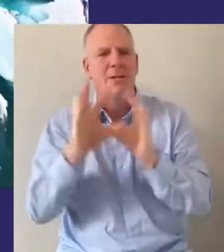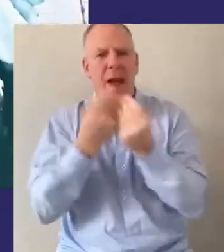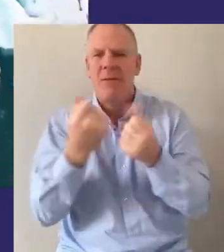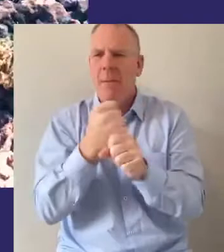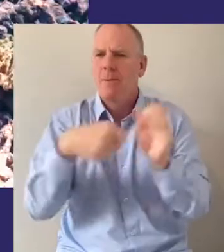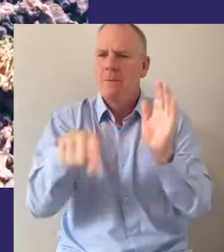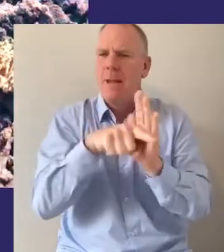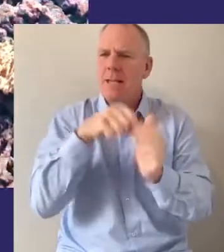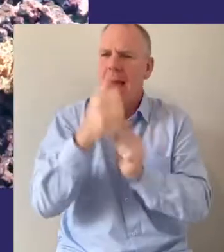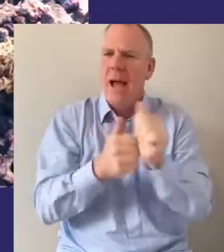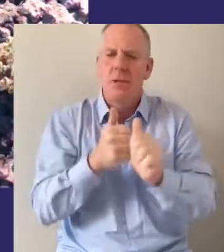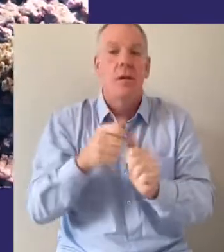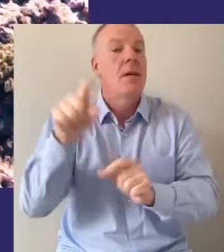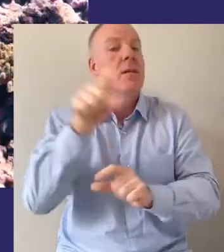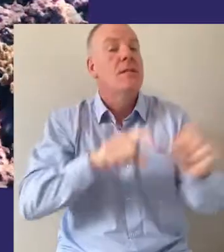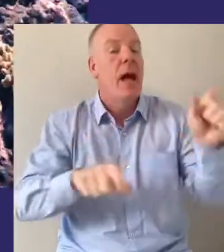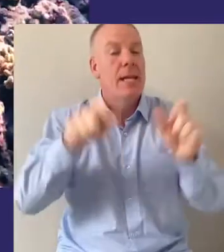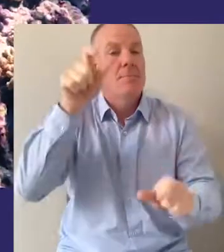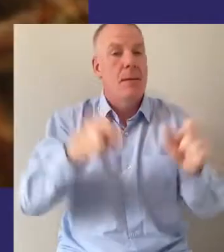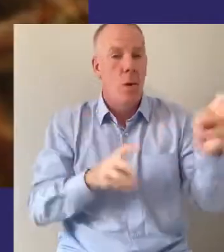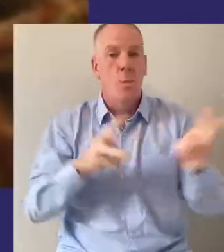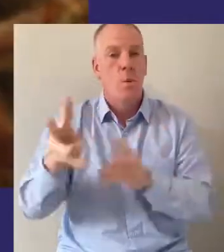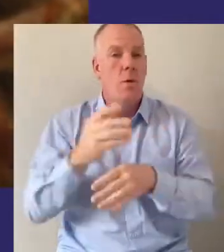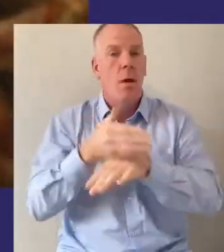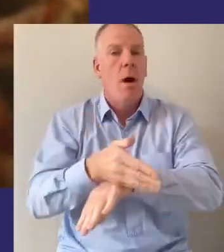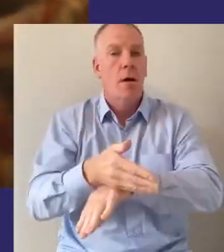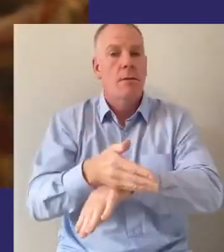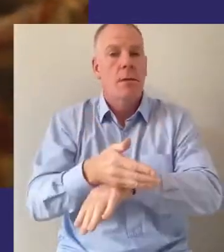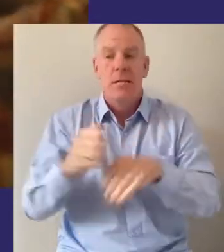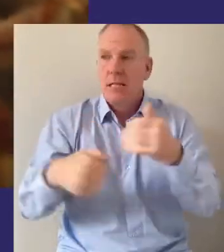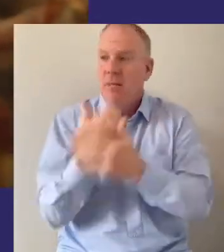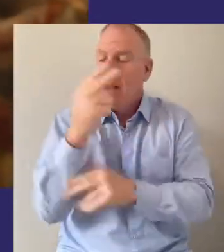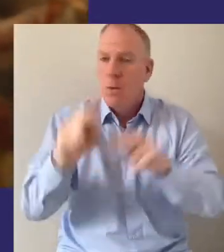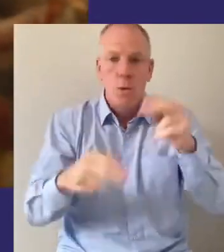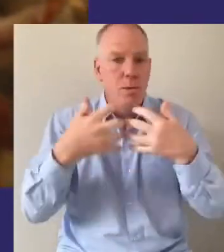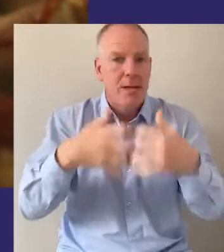actions. Scientists are working hard to develop new technology that will help monitor our